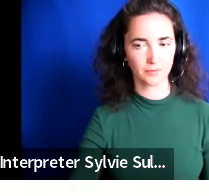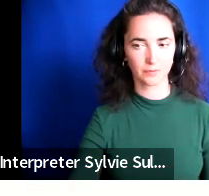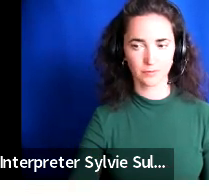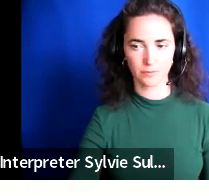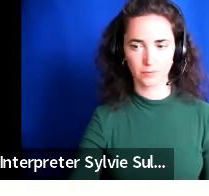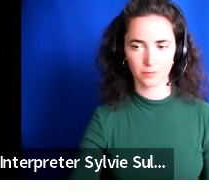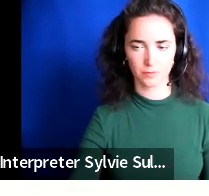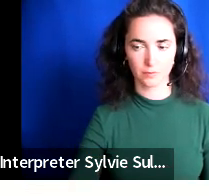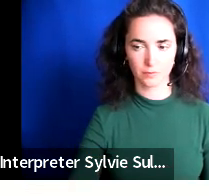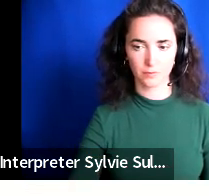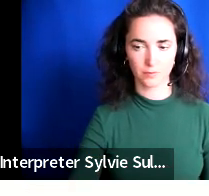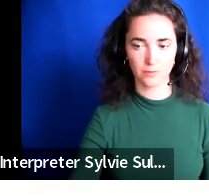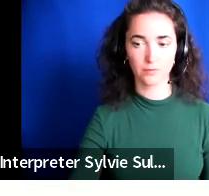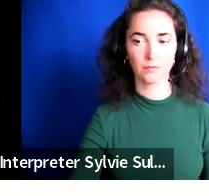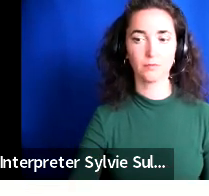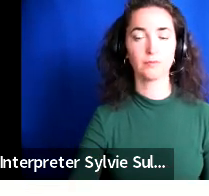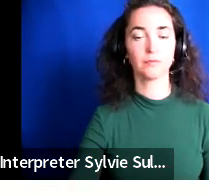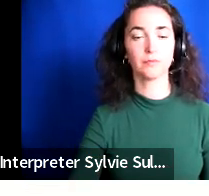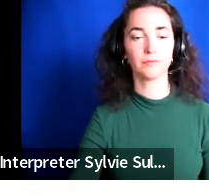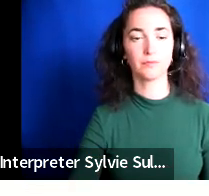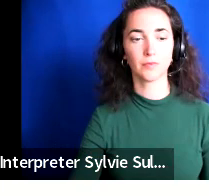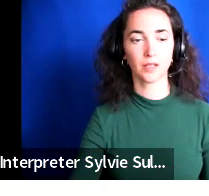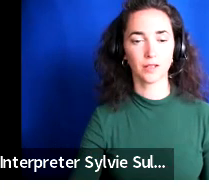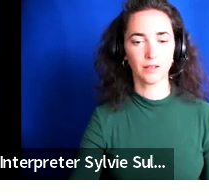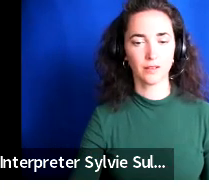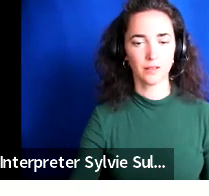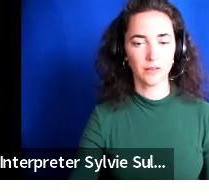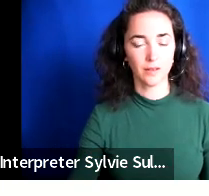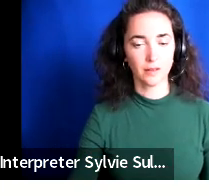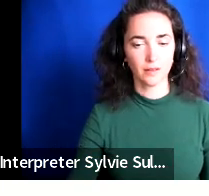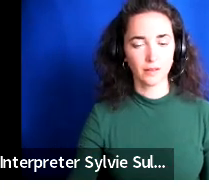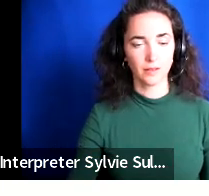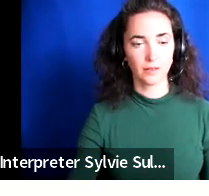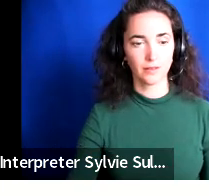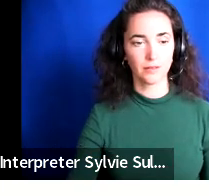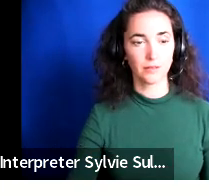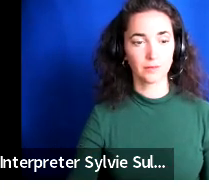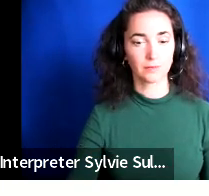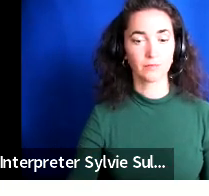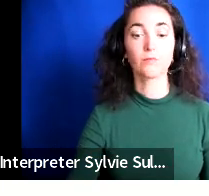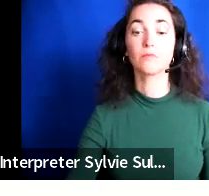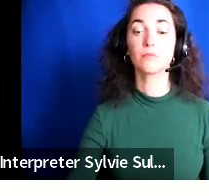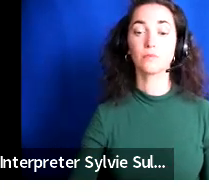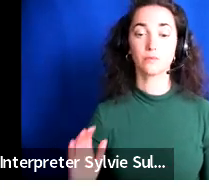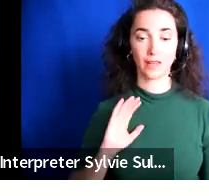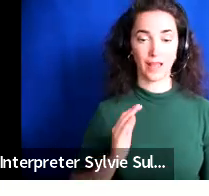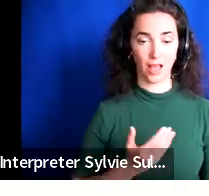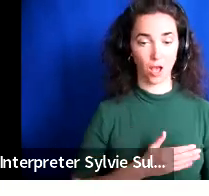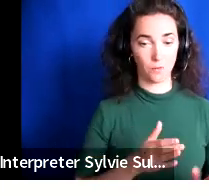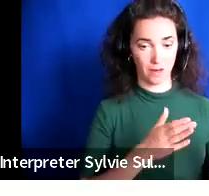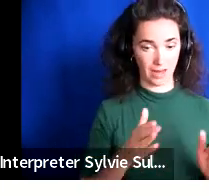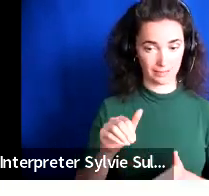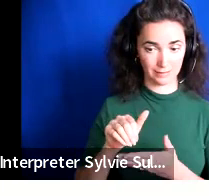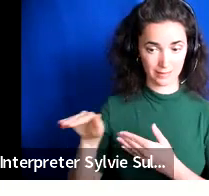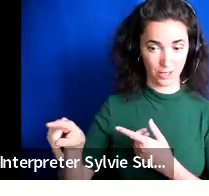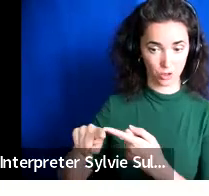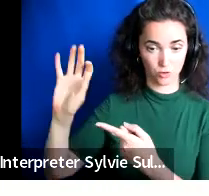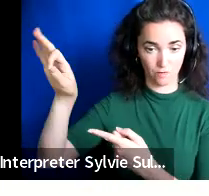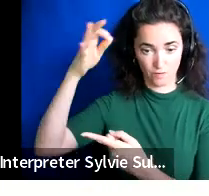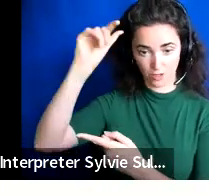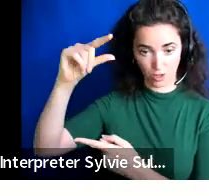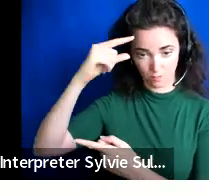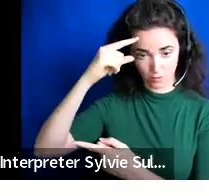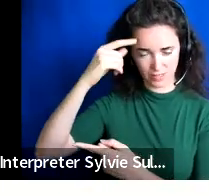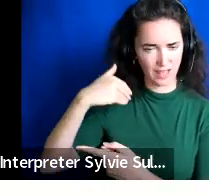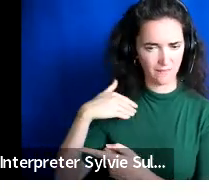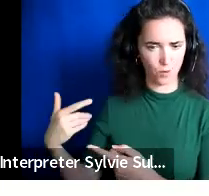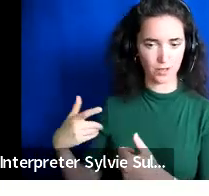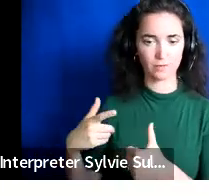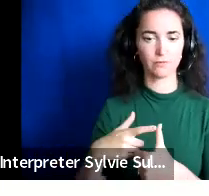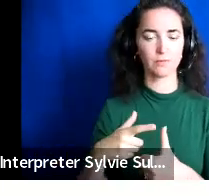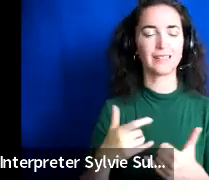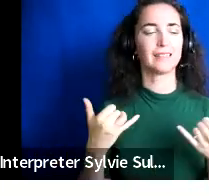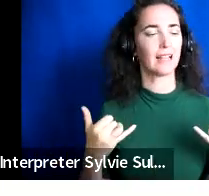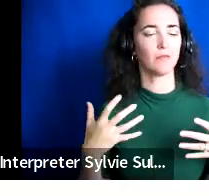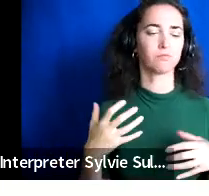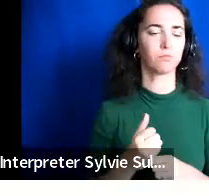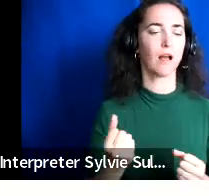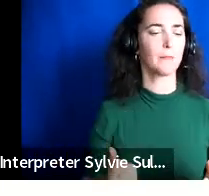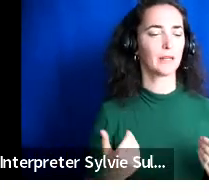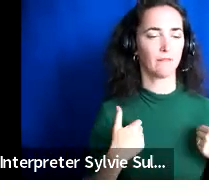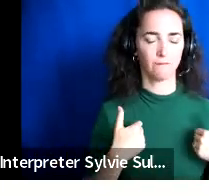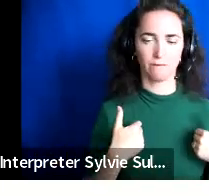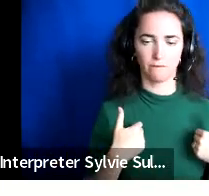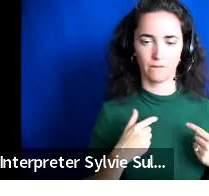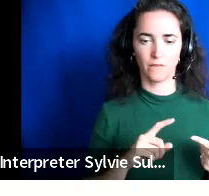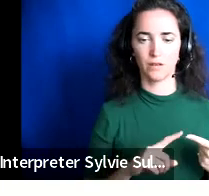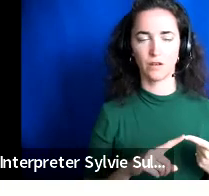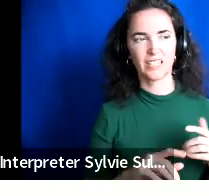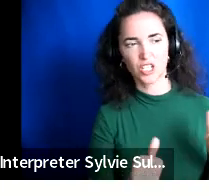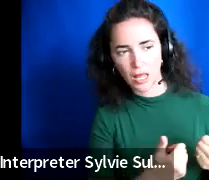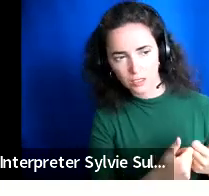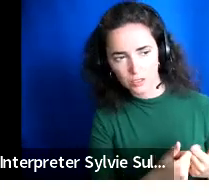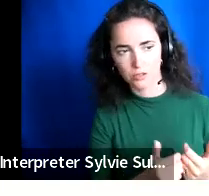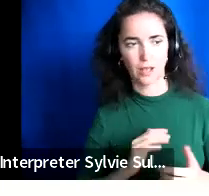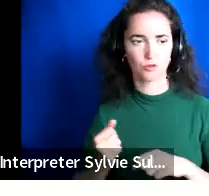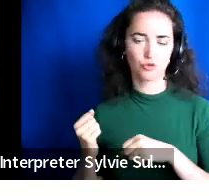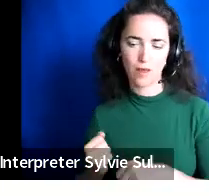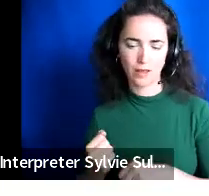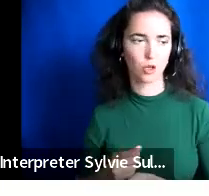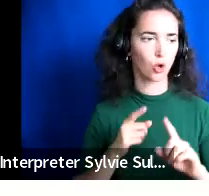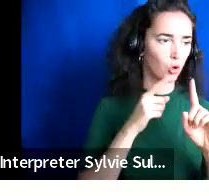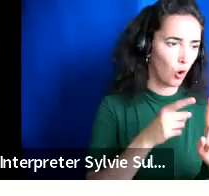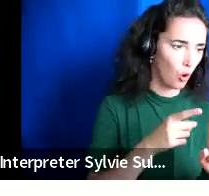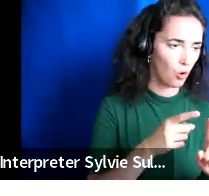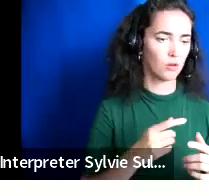And more staff. so we continue to. So Our plan includes a summary of the plan that we have to submit to. the Federal Government includes a summary of the current capacity, identify challenges, strength, goals objectives and action steps to ensure